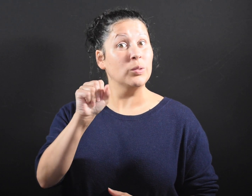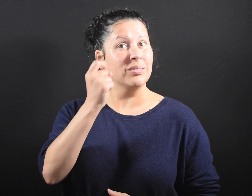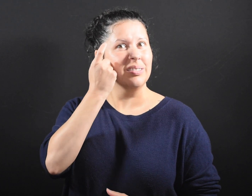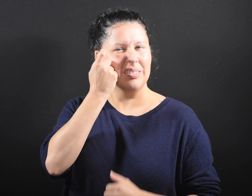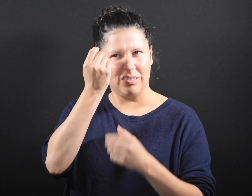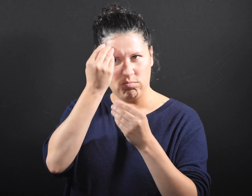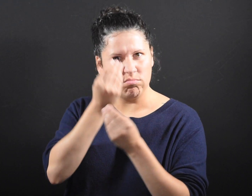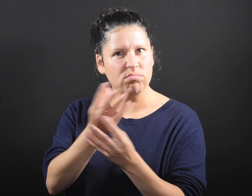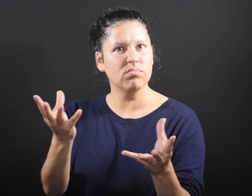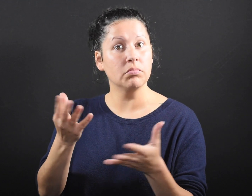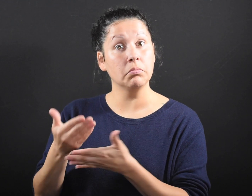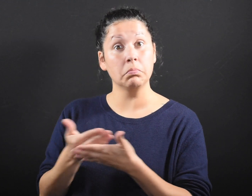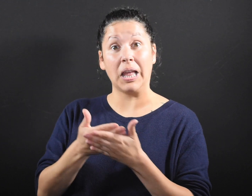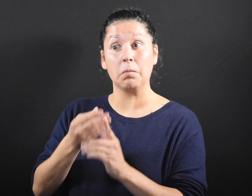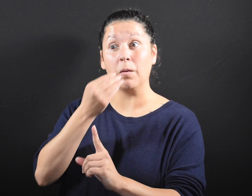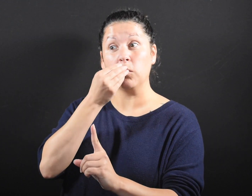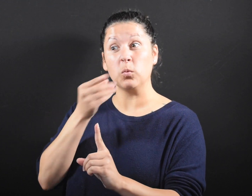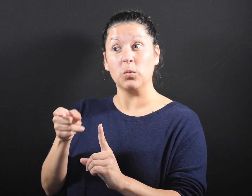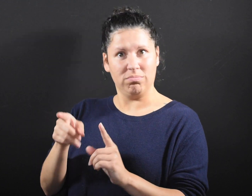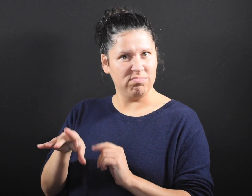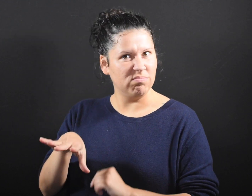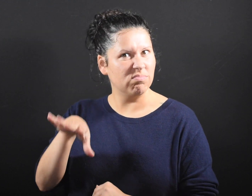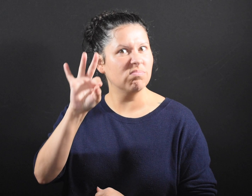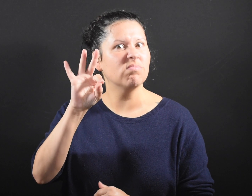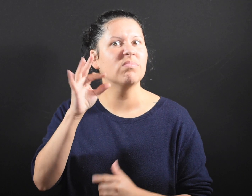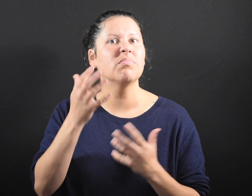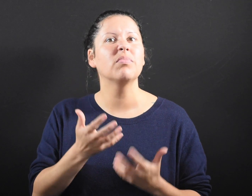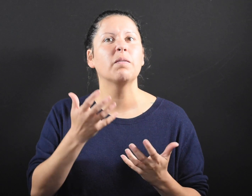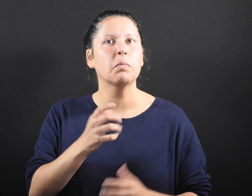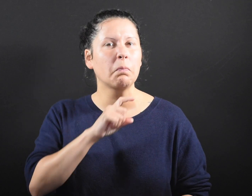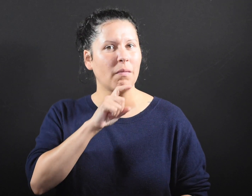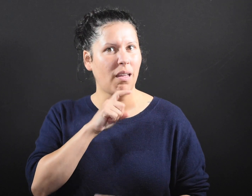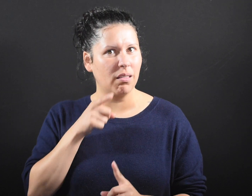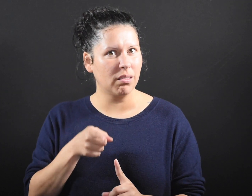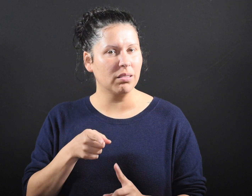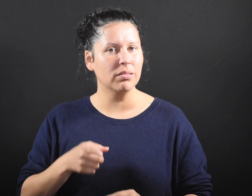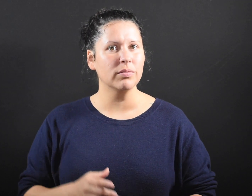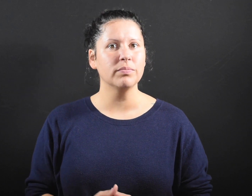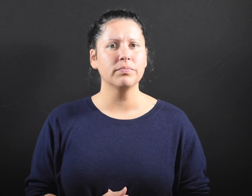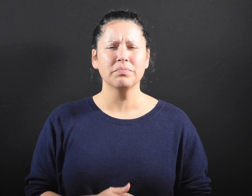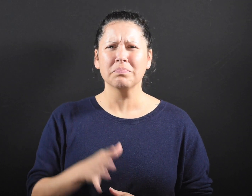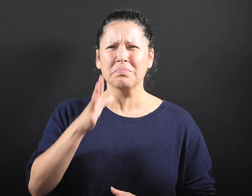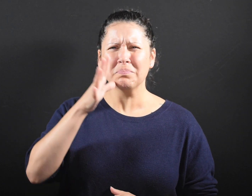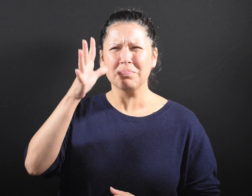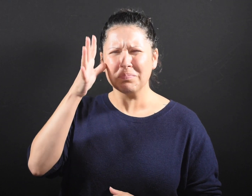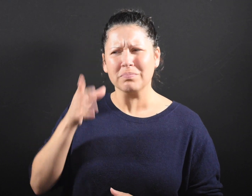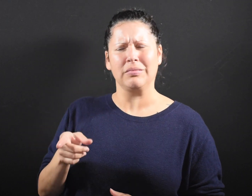Recent news about heavy metals found in baby food can leave parents with a lot of questions.